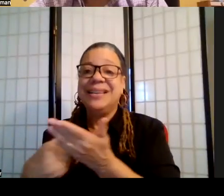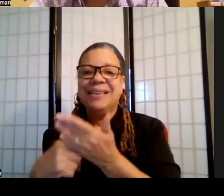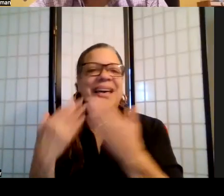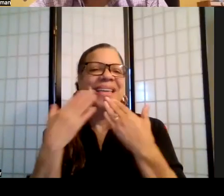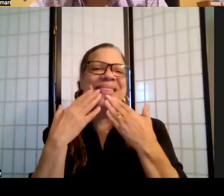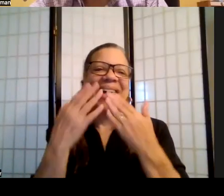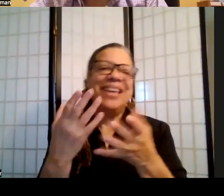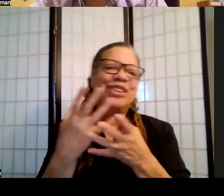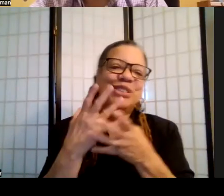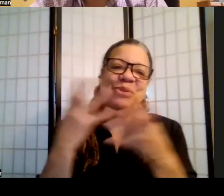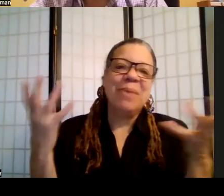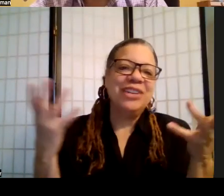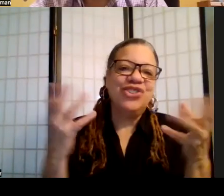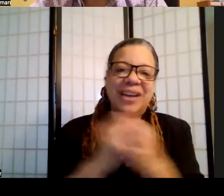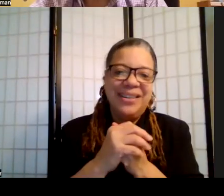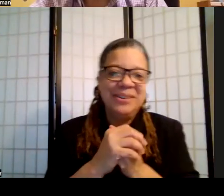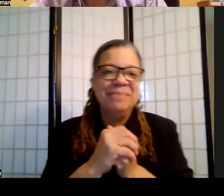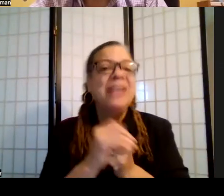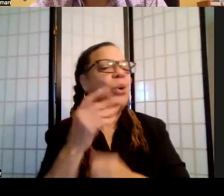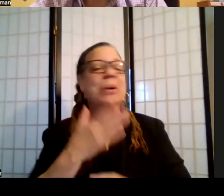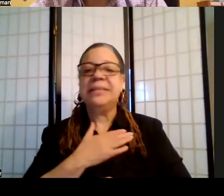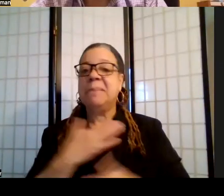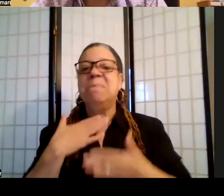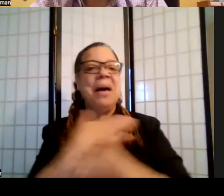No, it's, it's my pleasure, it's my absolute pleasure.